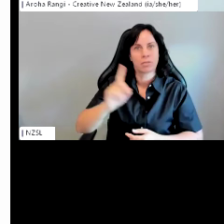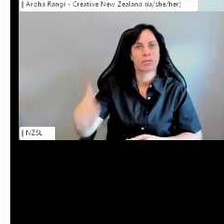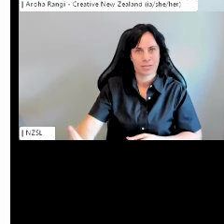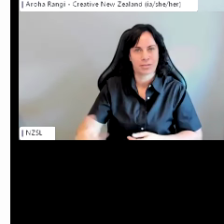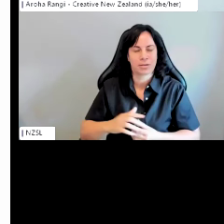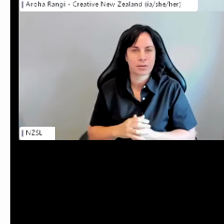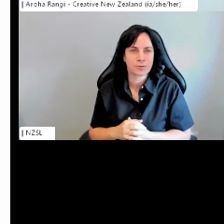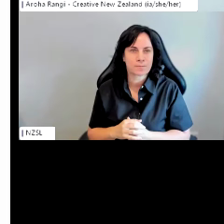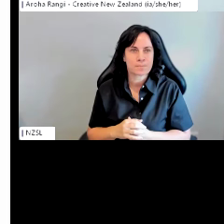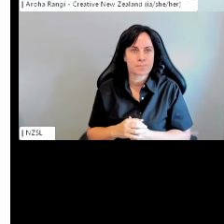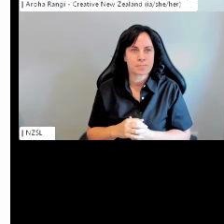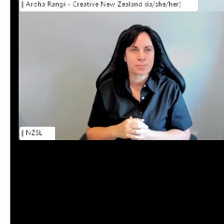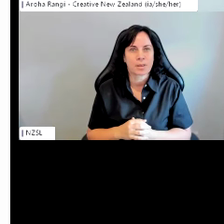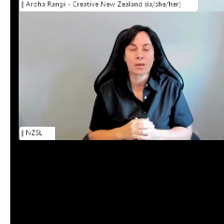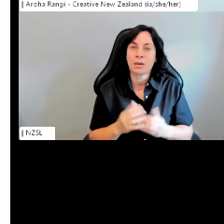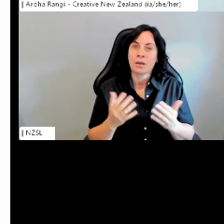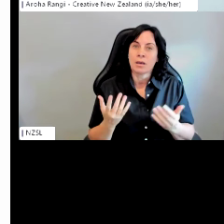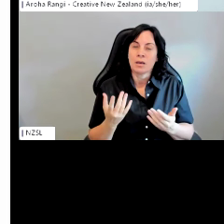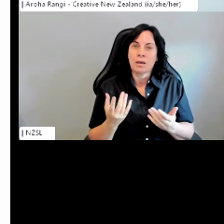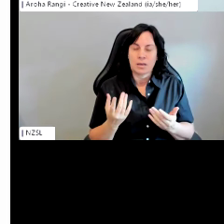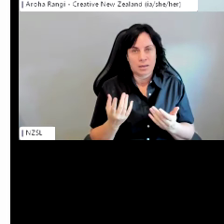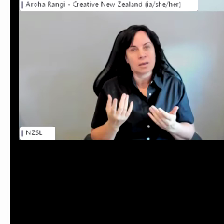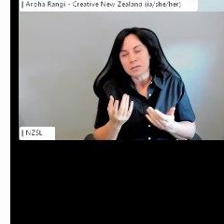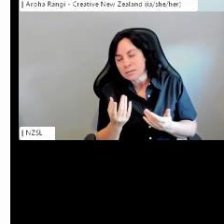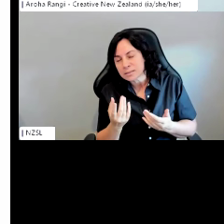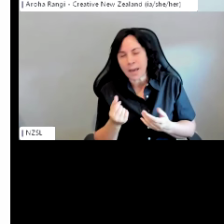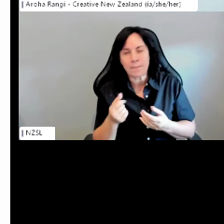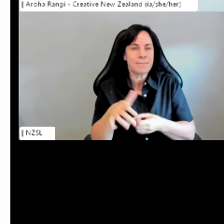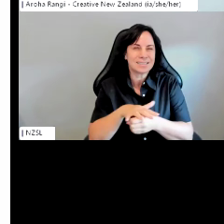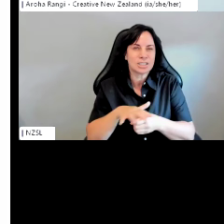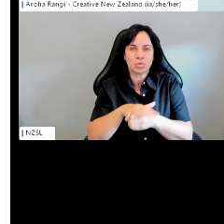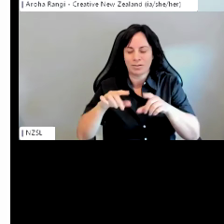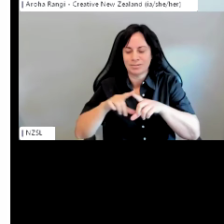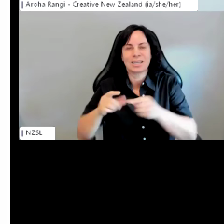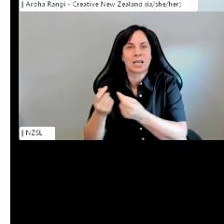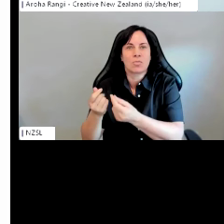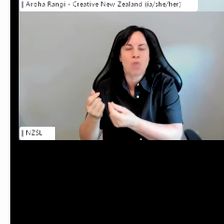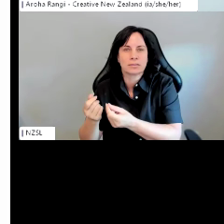um for some cases it's a ticket pricing problem, but for many others it's a ticket value problem.